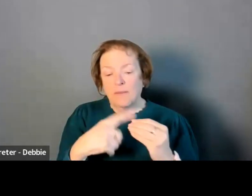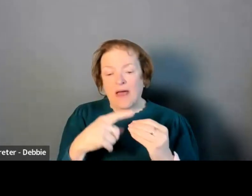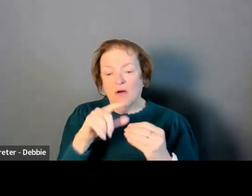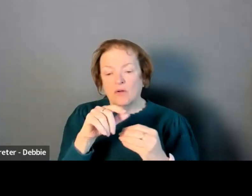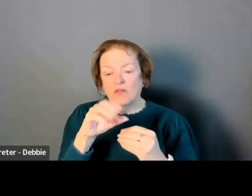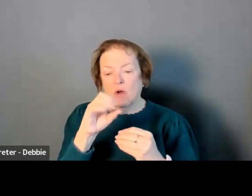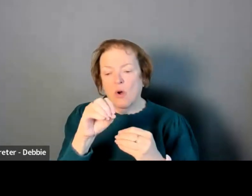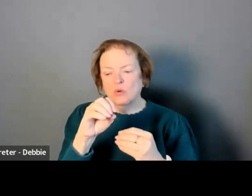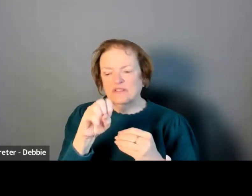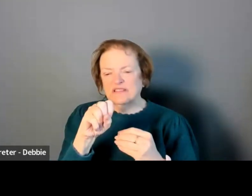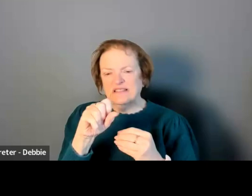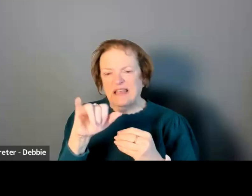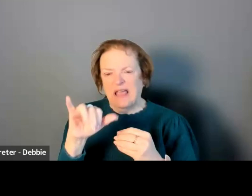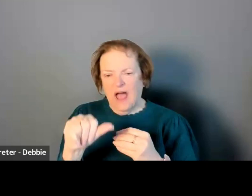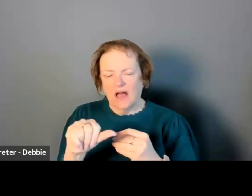So, I'd like to start off by.